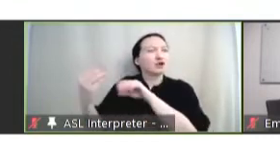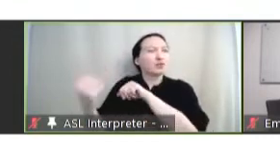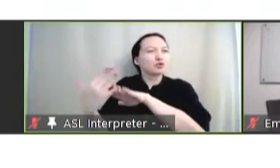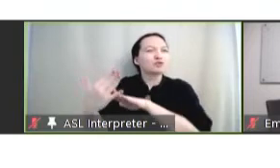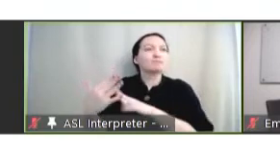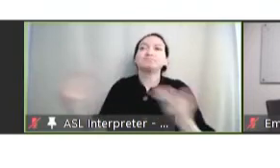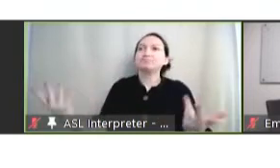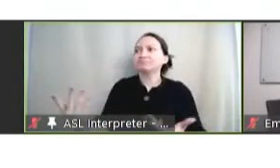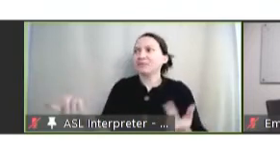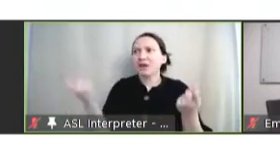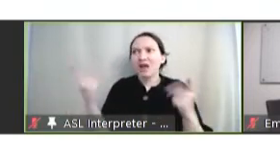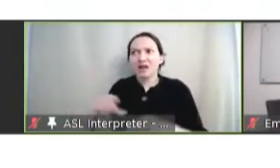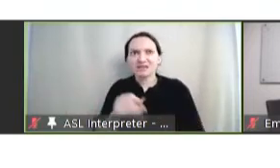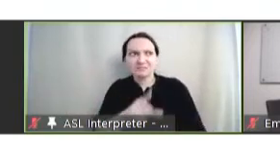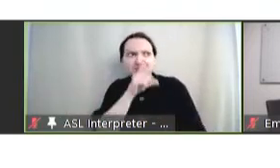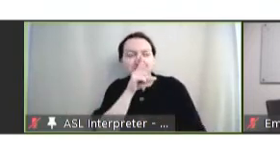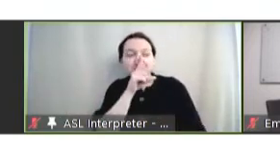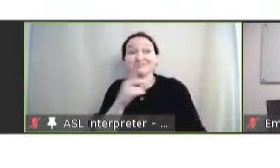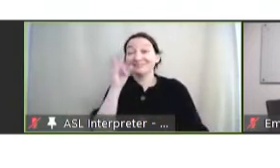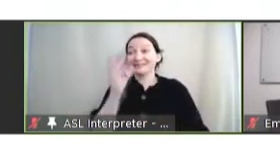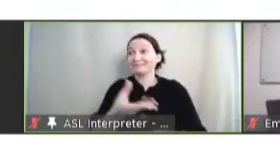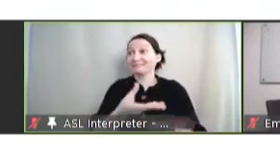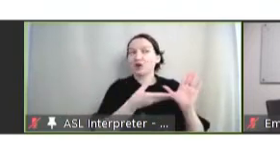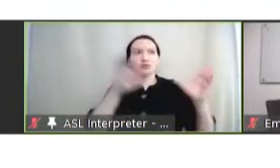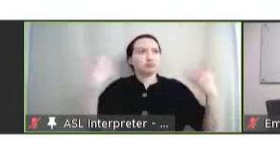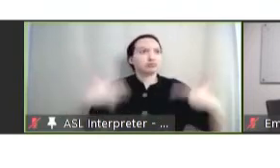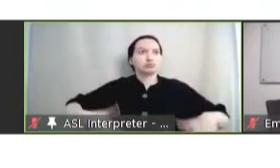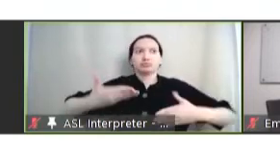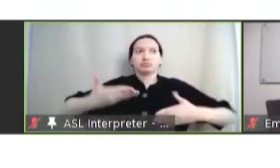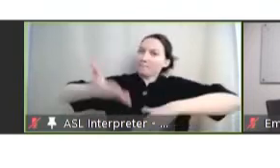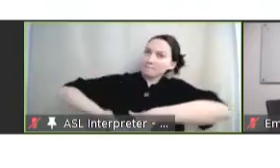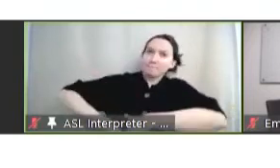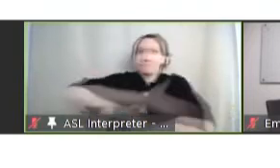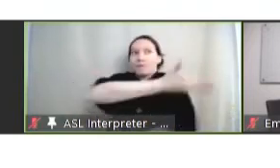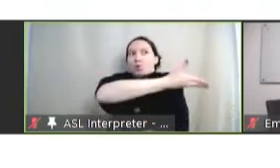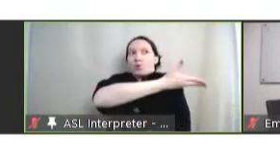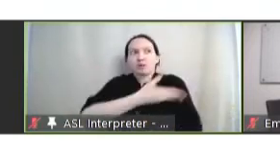what happens if you don't? You can see here some incredible progress; the National Safety Council